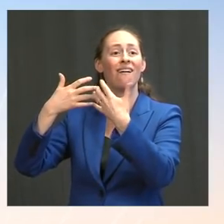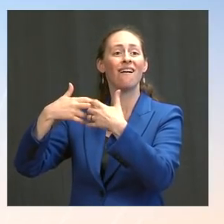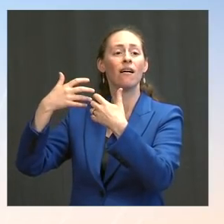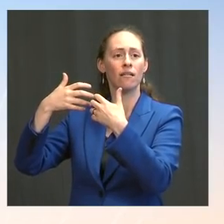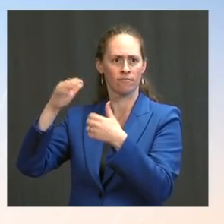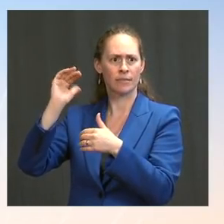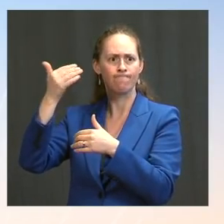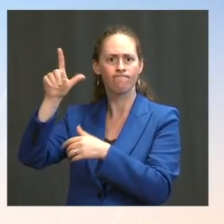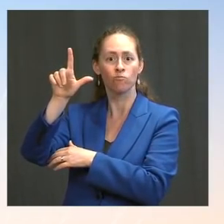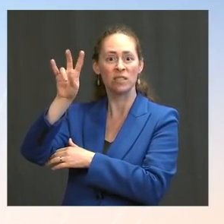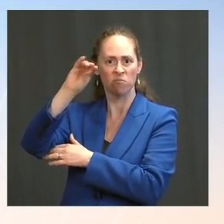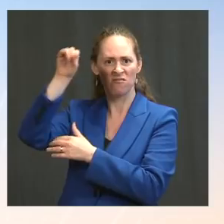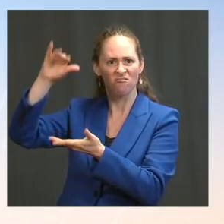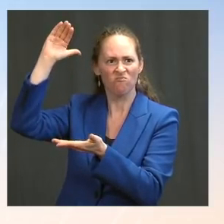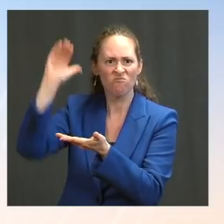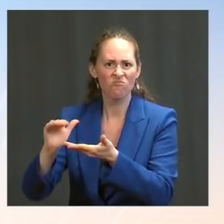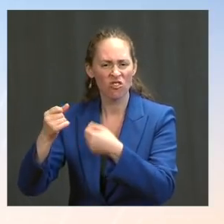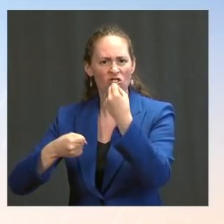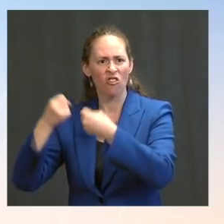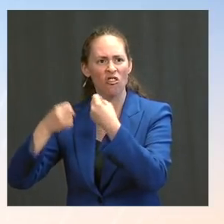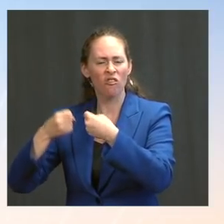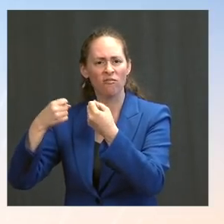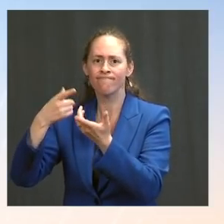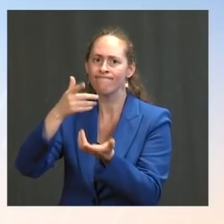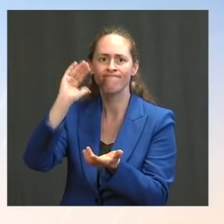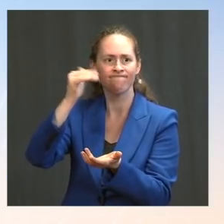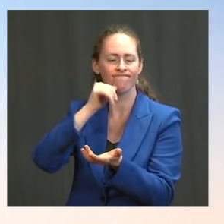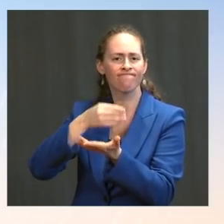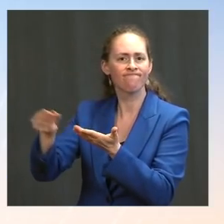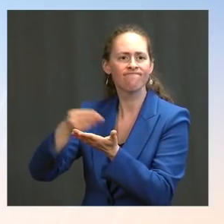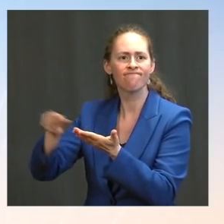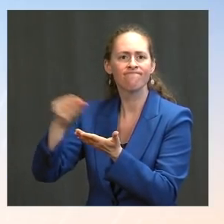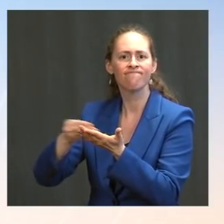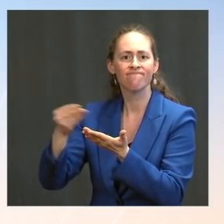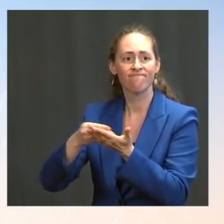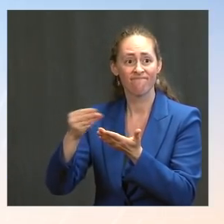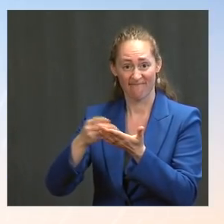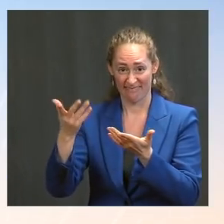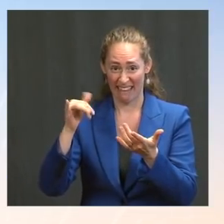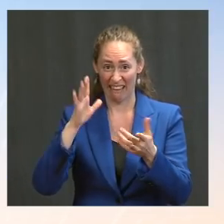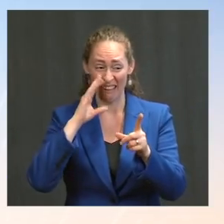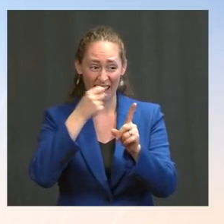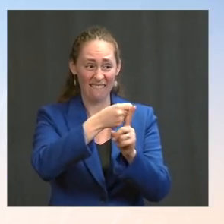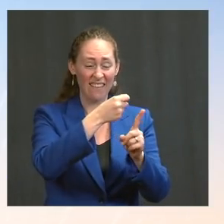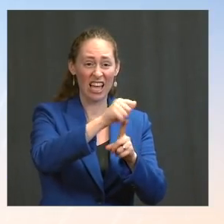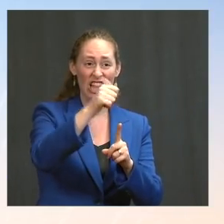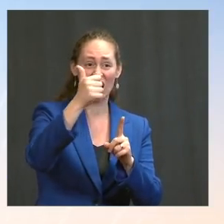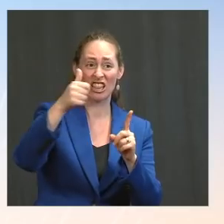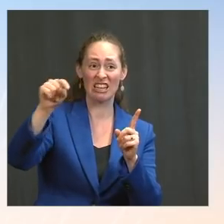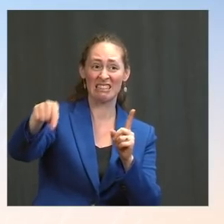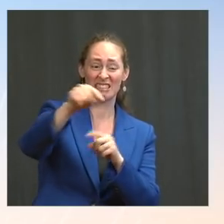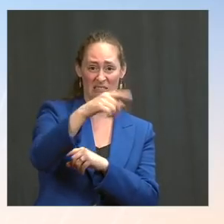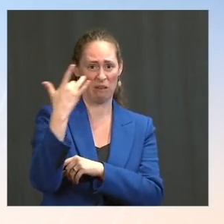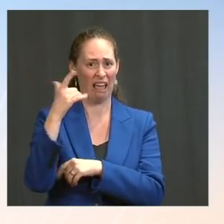that's going to have on the otherwise rosy outlook you just presented? Mr. Deese: Sure. So, on the first, I would say -- I mean, I won't --